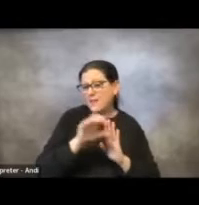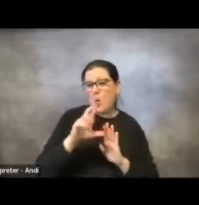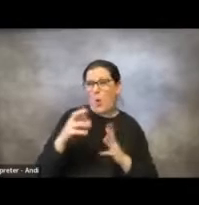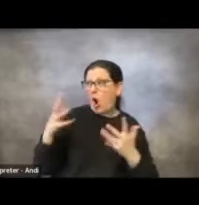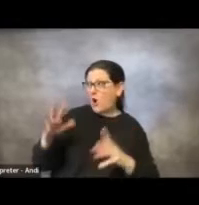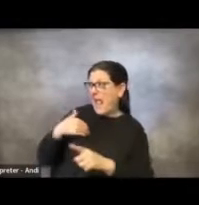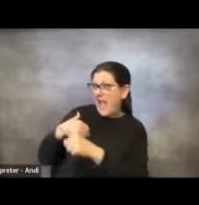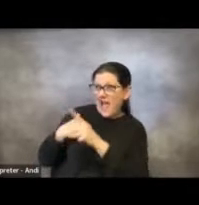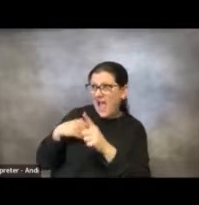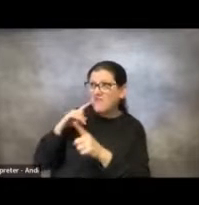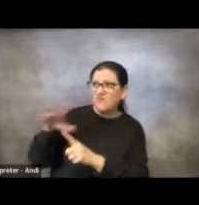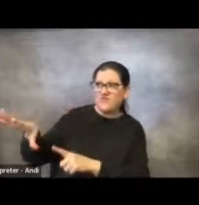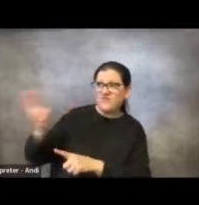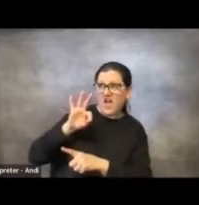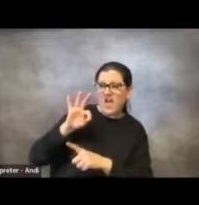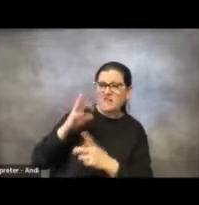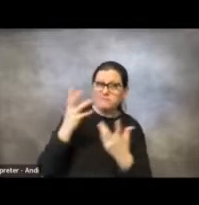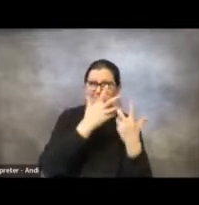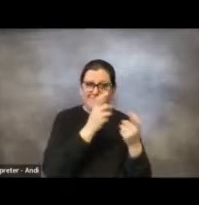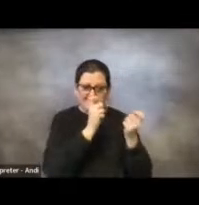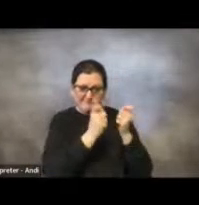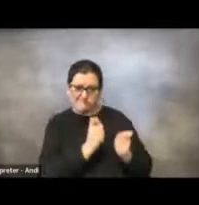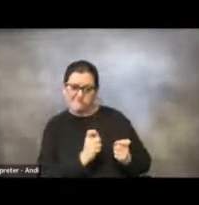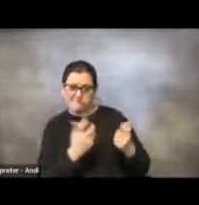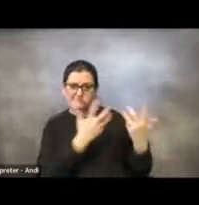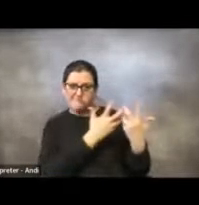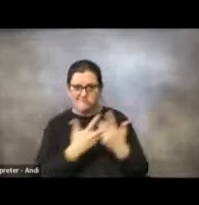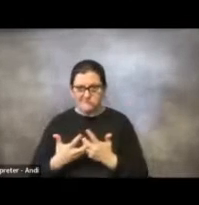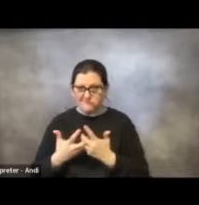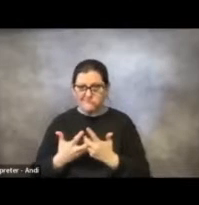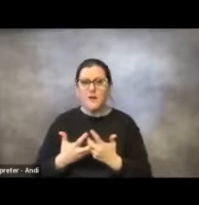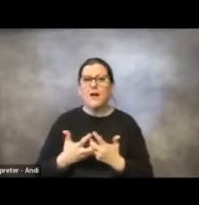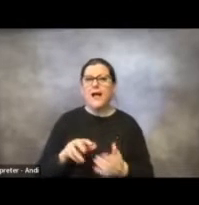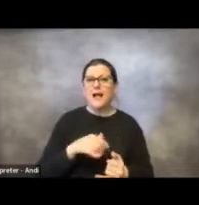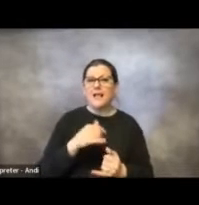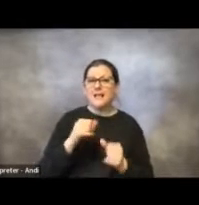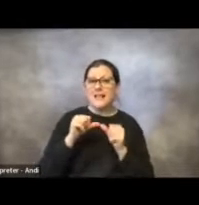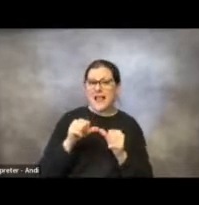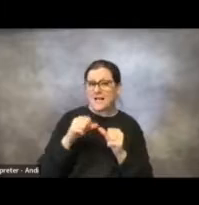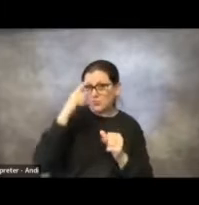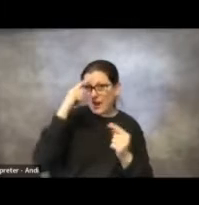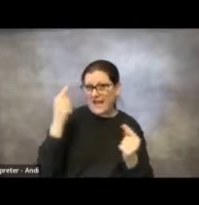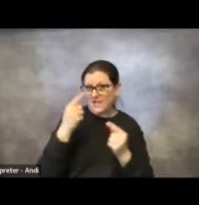we'll make sure that that is, fits into this program and a lasting brain injury training for justice staff and community